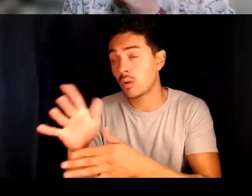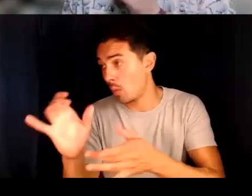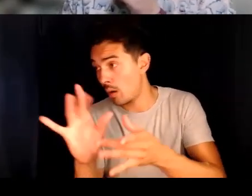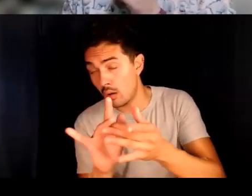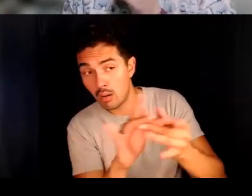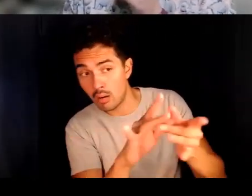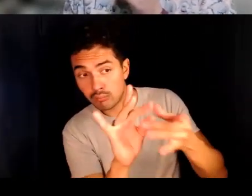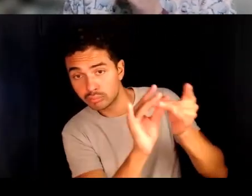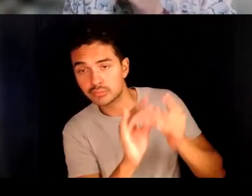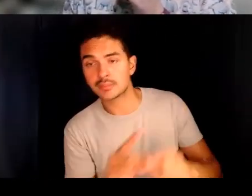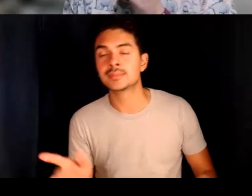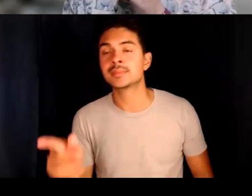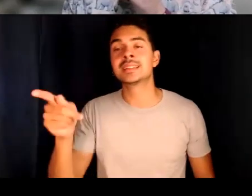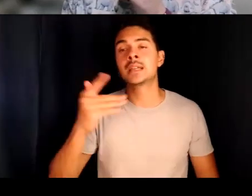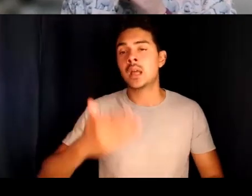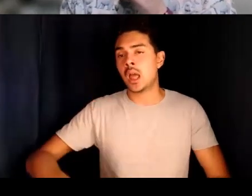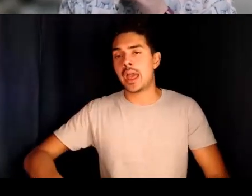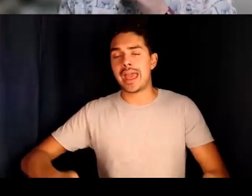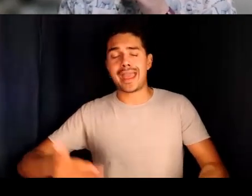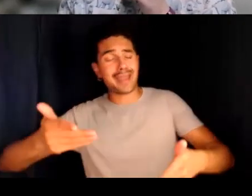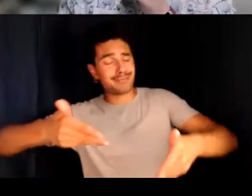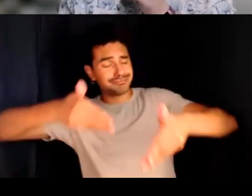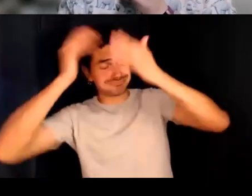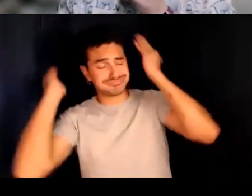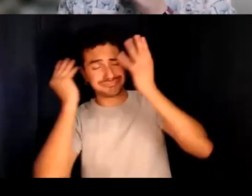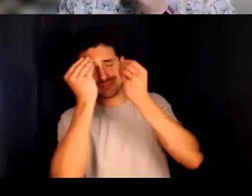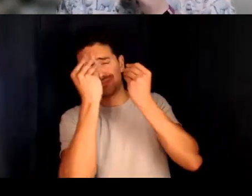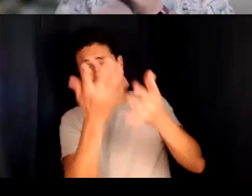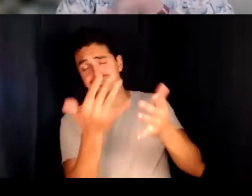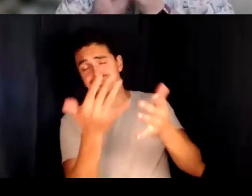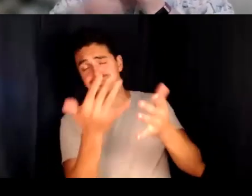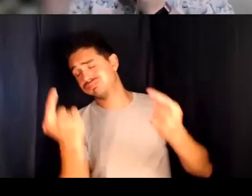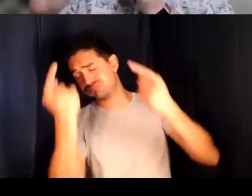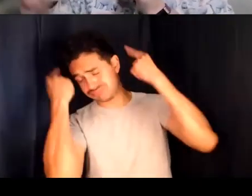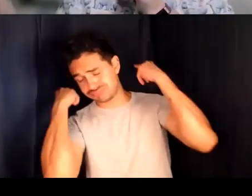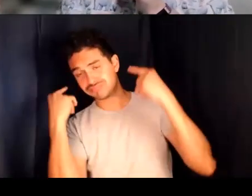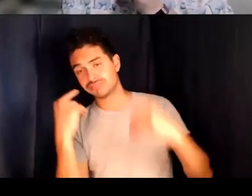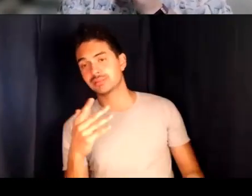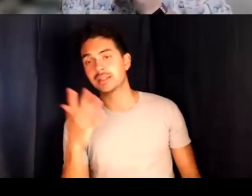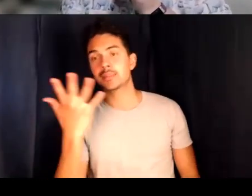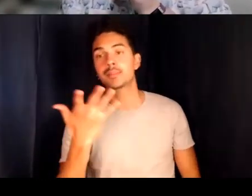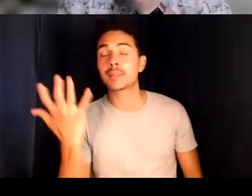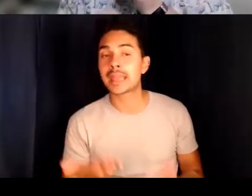with a lot of information really quickly, and some folks want know all of the details.